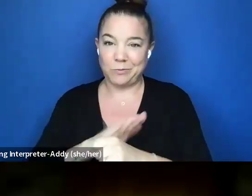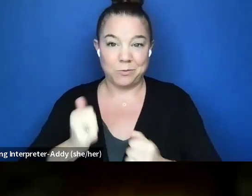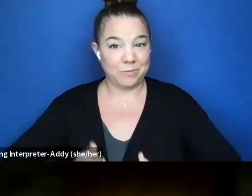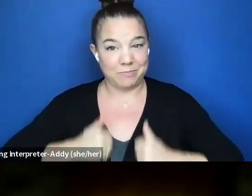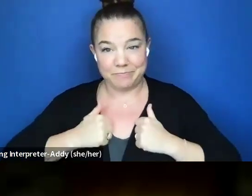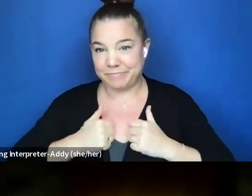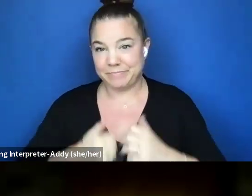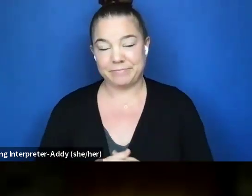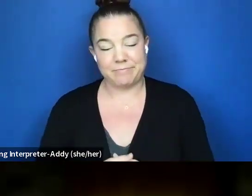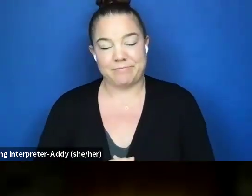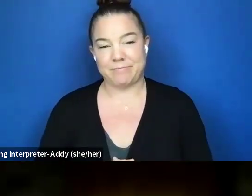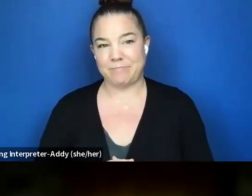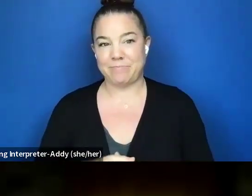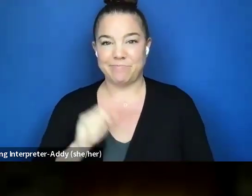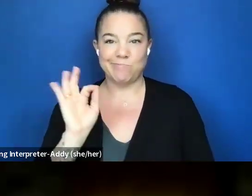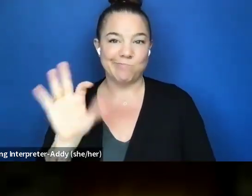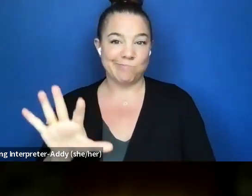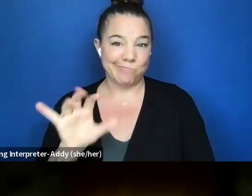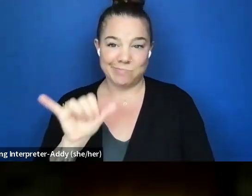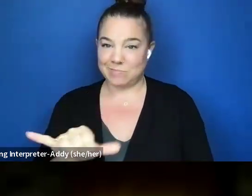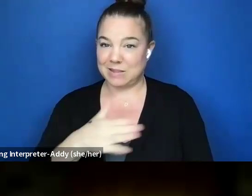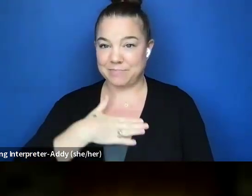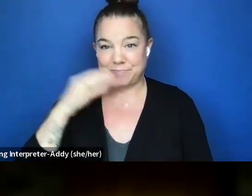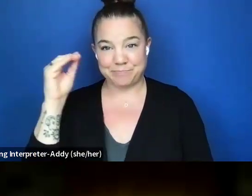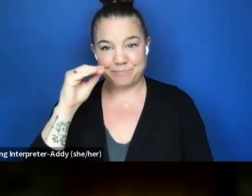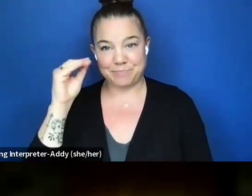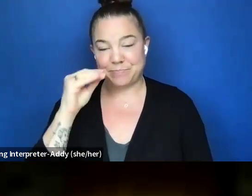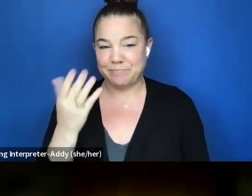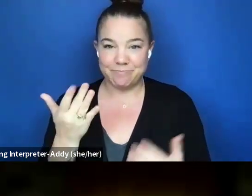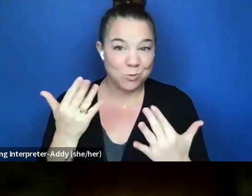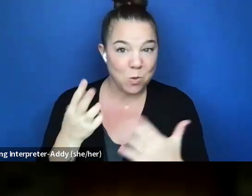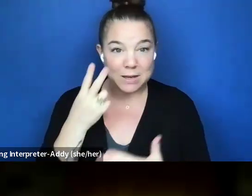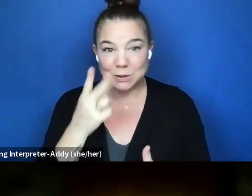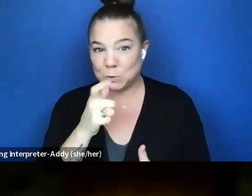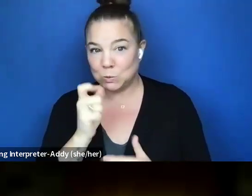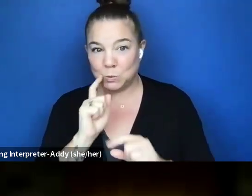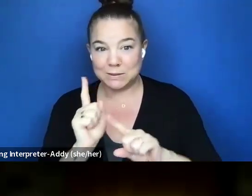Don Posh: that's that's how I look at it. I'll just wait and see who's gonna respond to that.